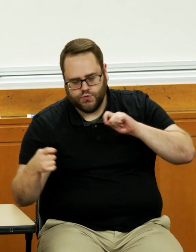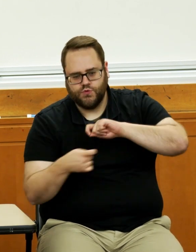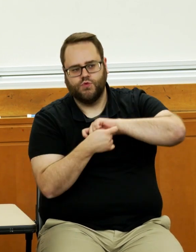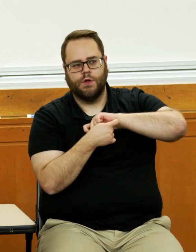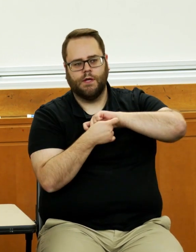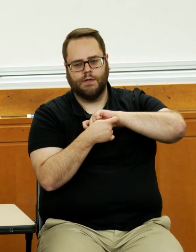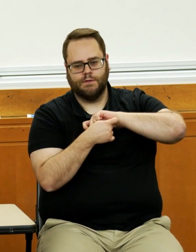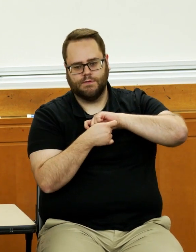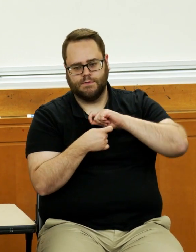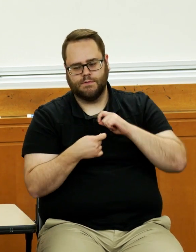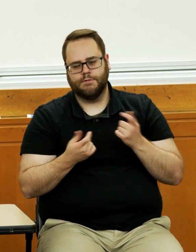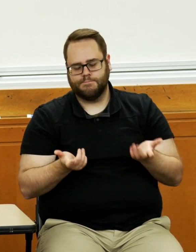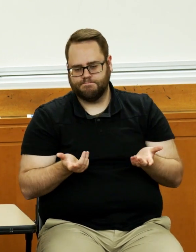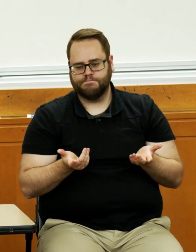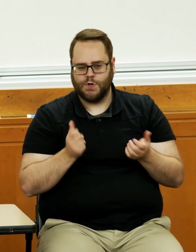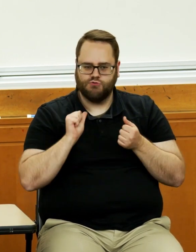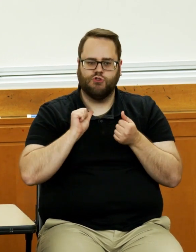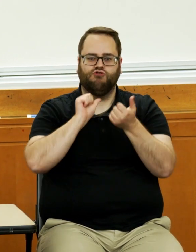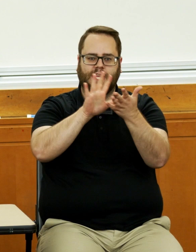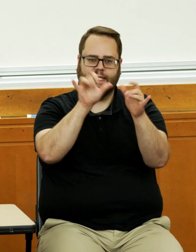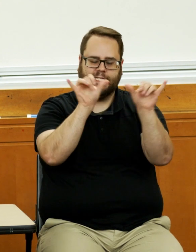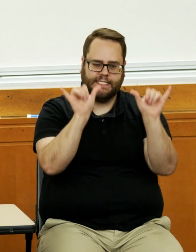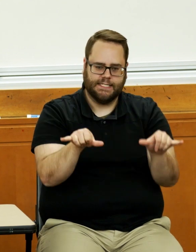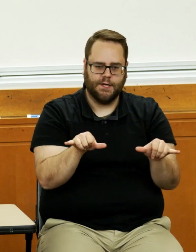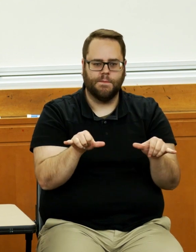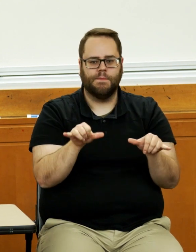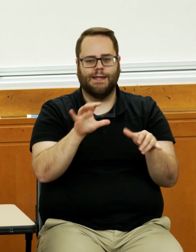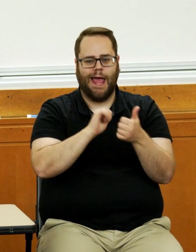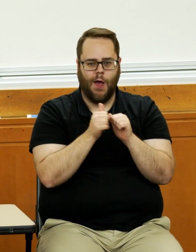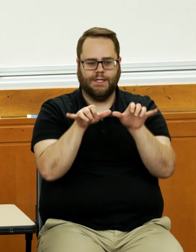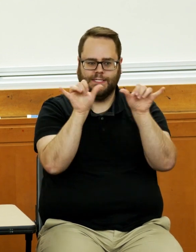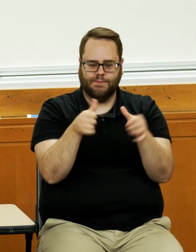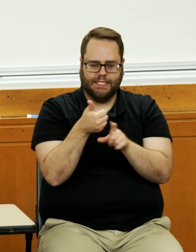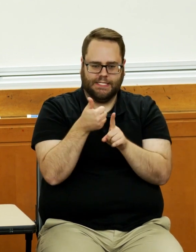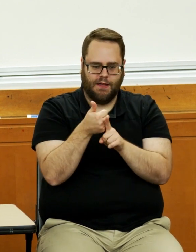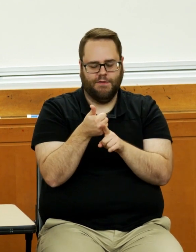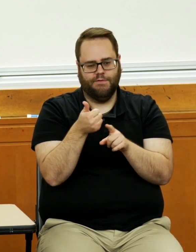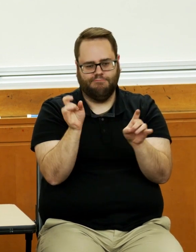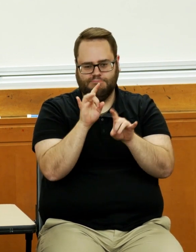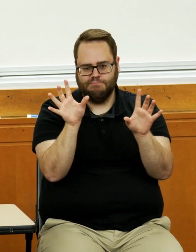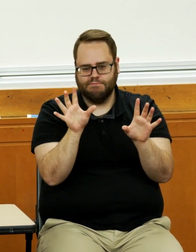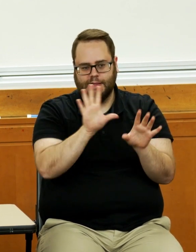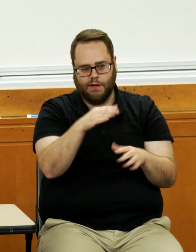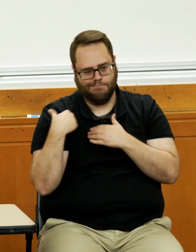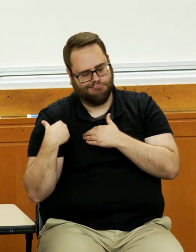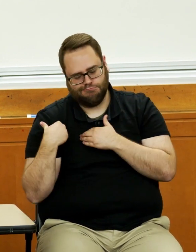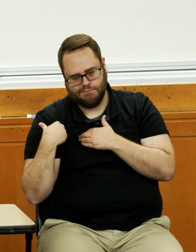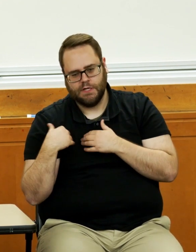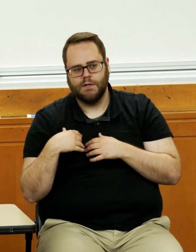or responsible for trying to address systems and their failings in them. And so, I'm posed with a